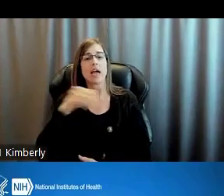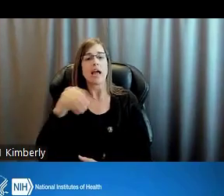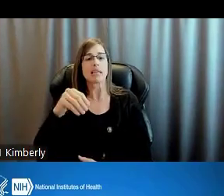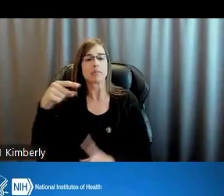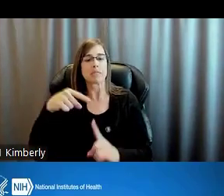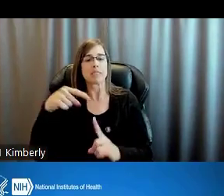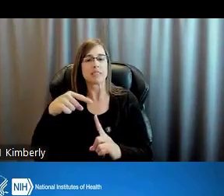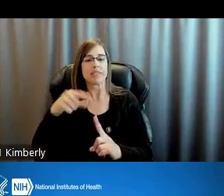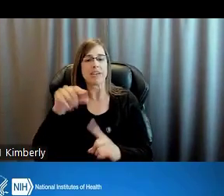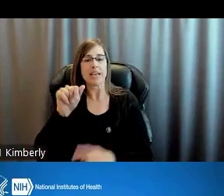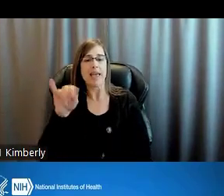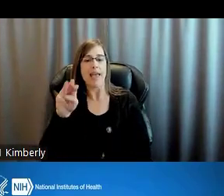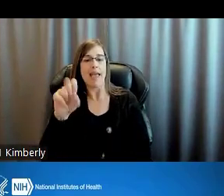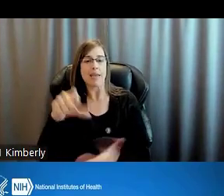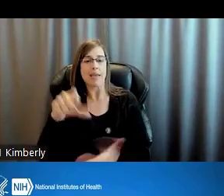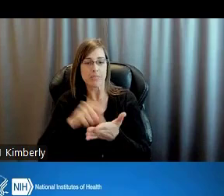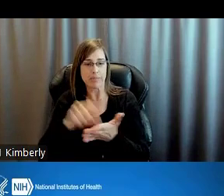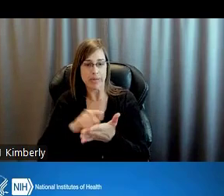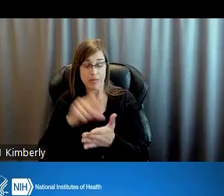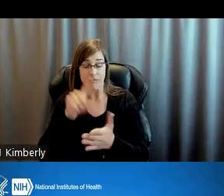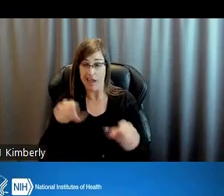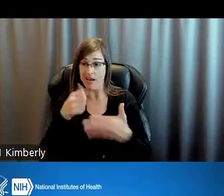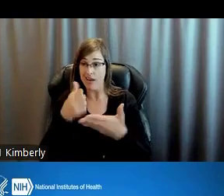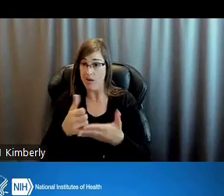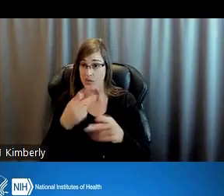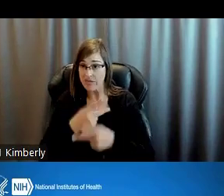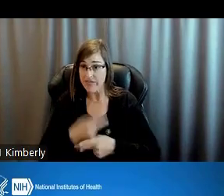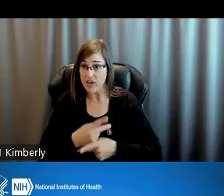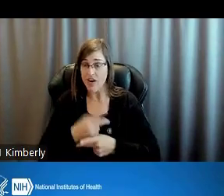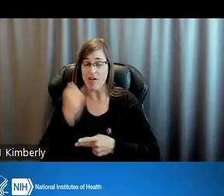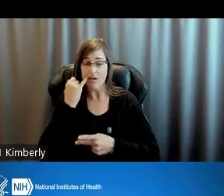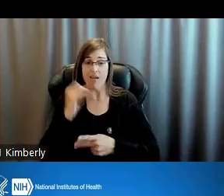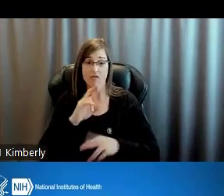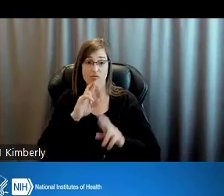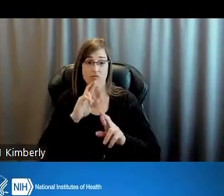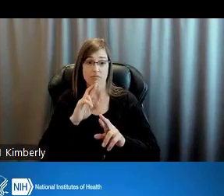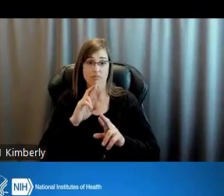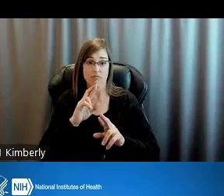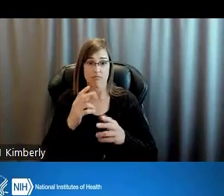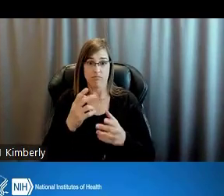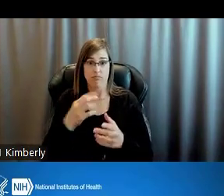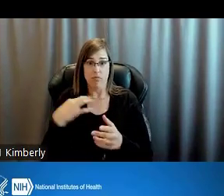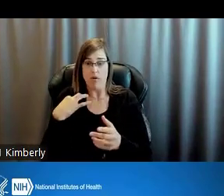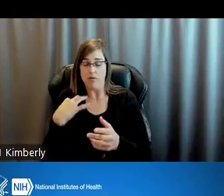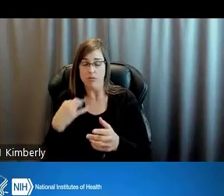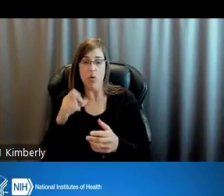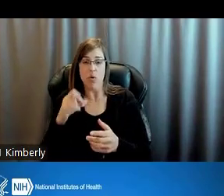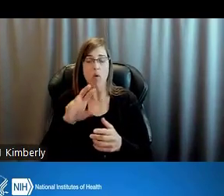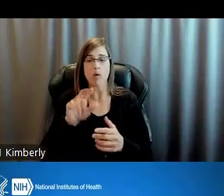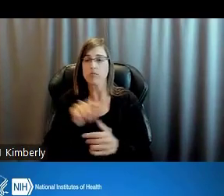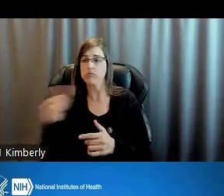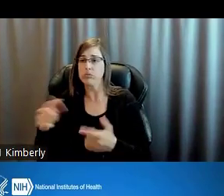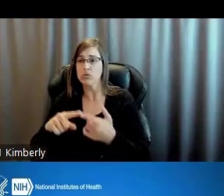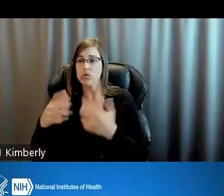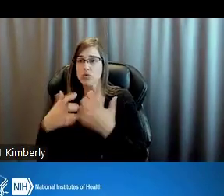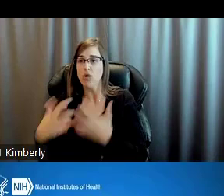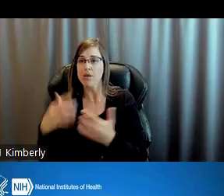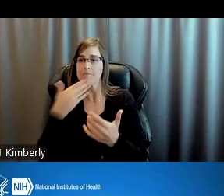by assessing whether or not you're potentially responsive to the funding announcement or pass you on to colleagues who might be better suited